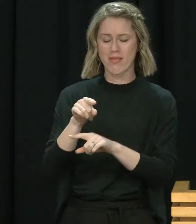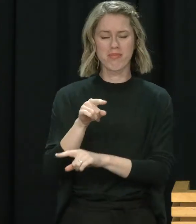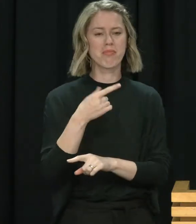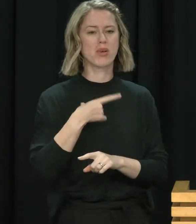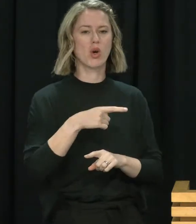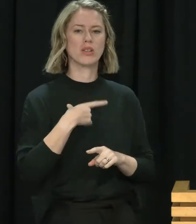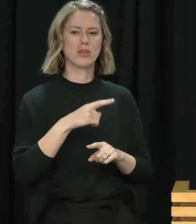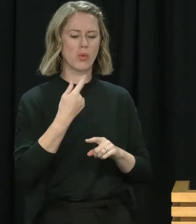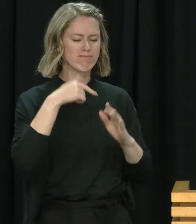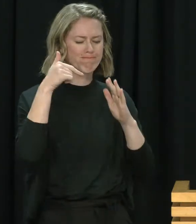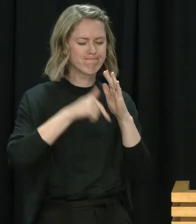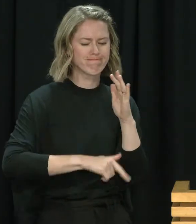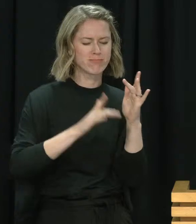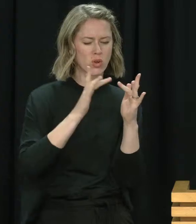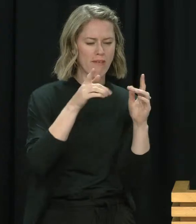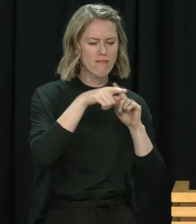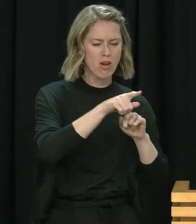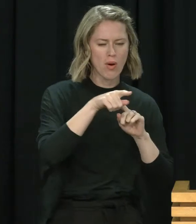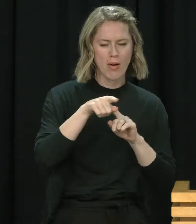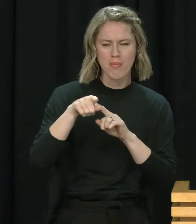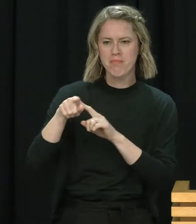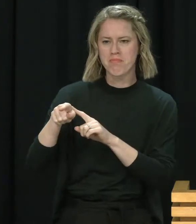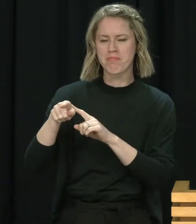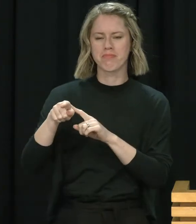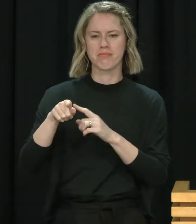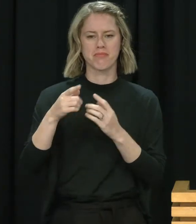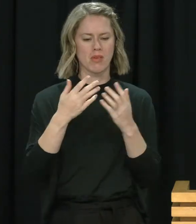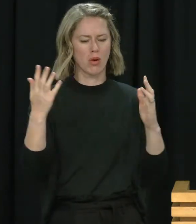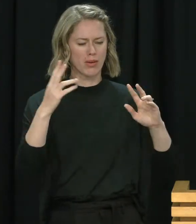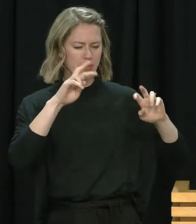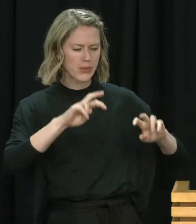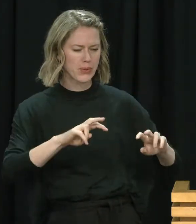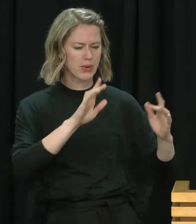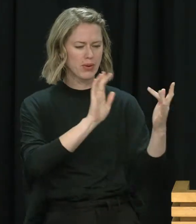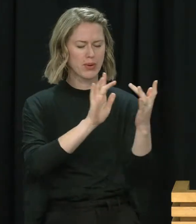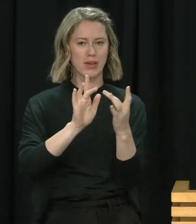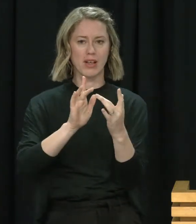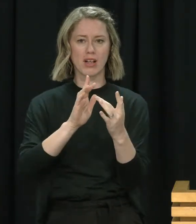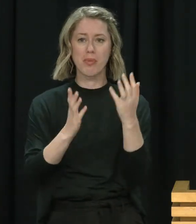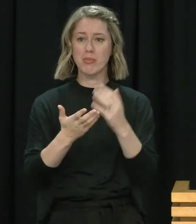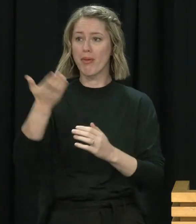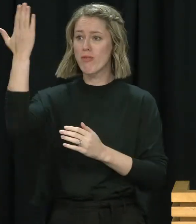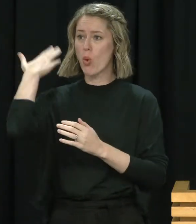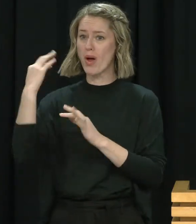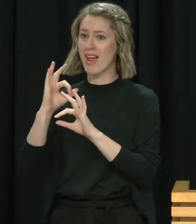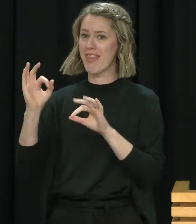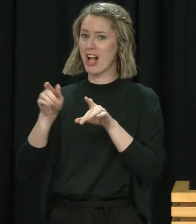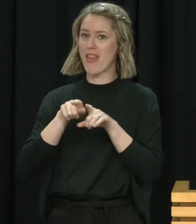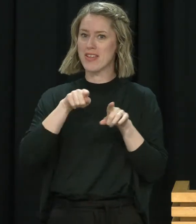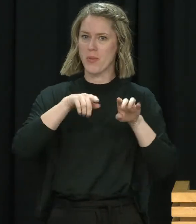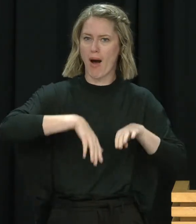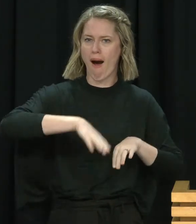suggested? I think the issues that the Director-General has canvassed